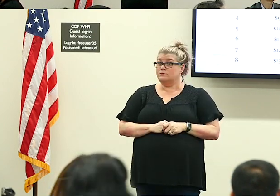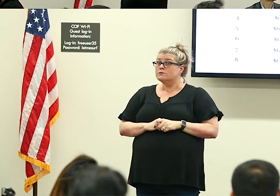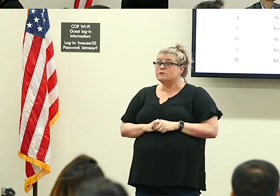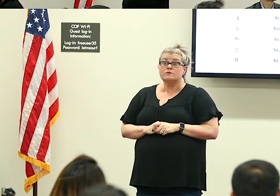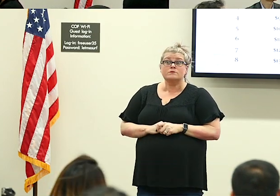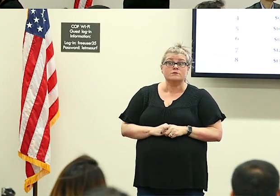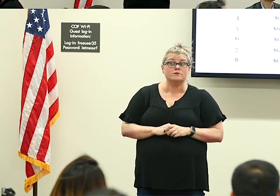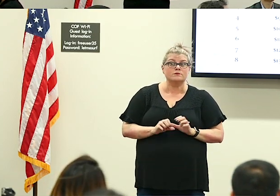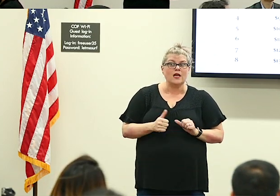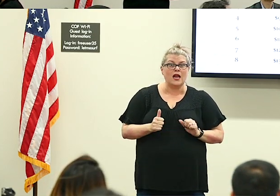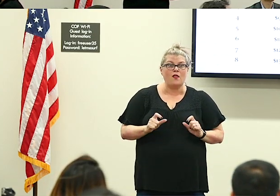Okay, any more questions?